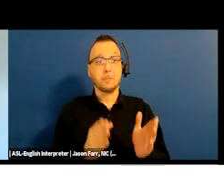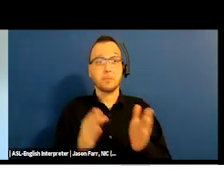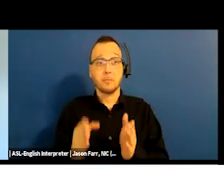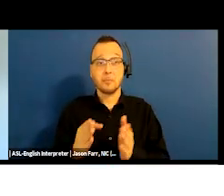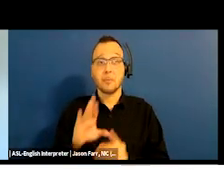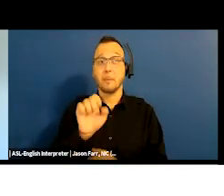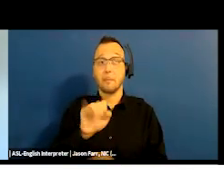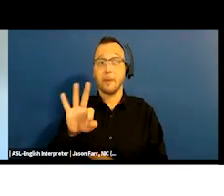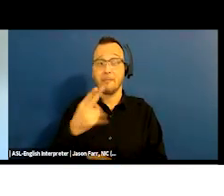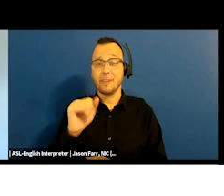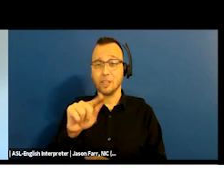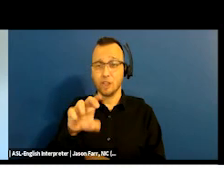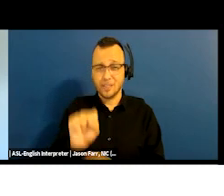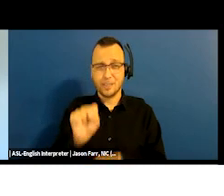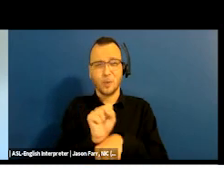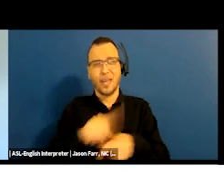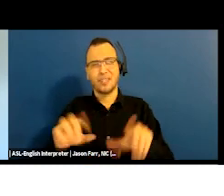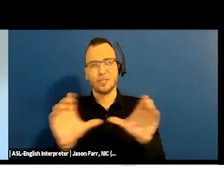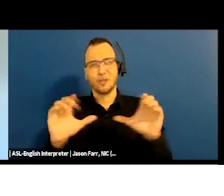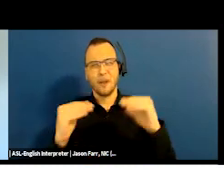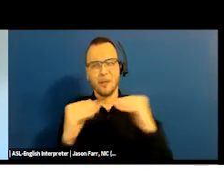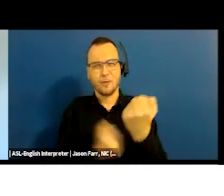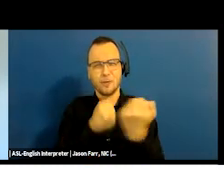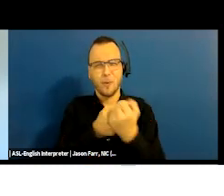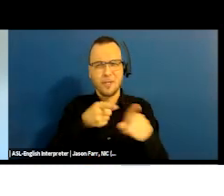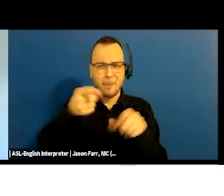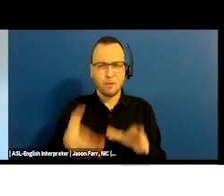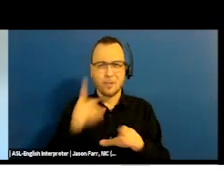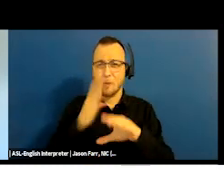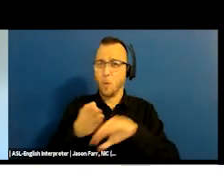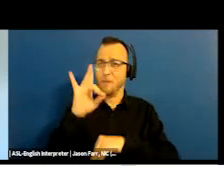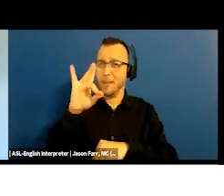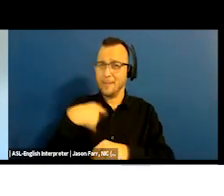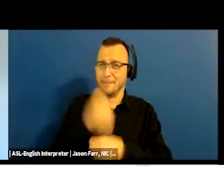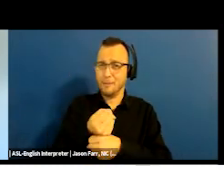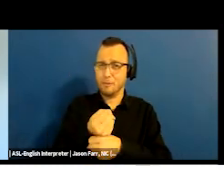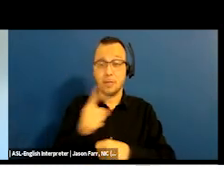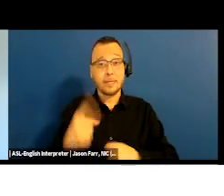And she has also joined the HHRC community earlier this year discussing self-care.